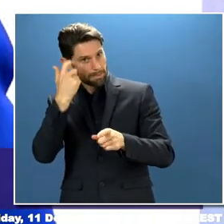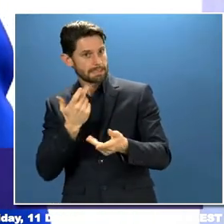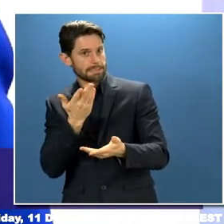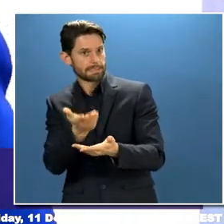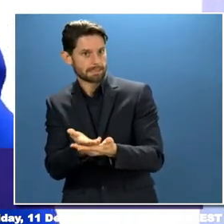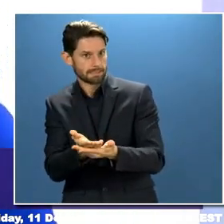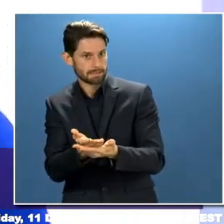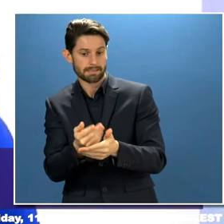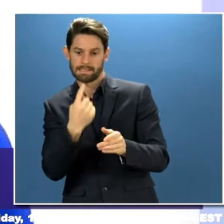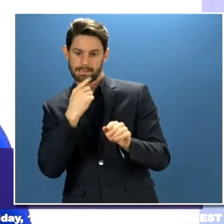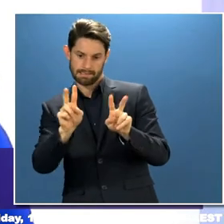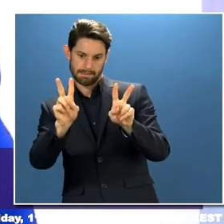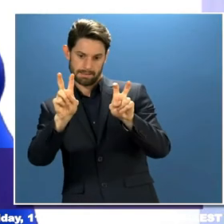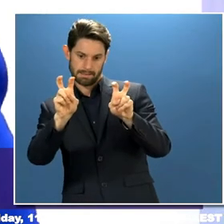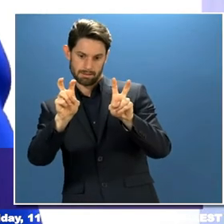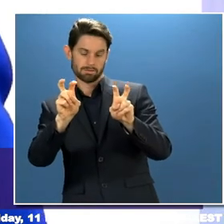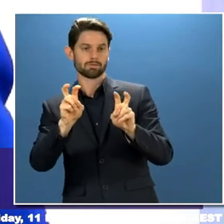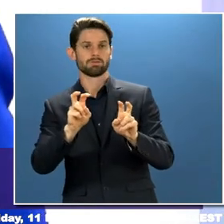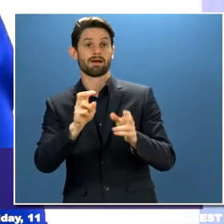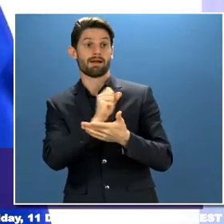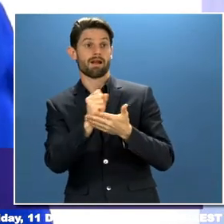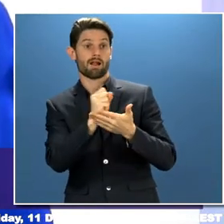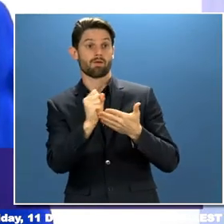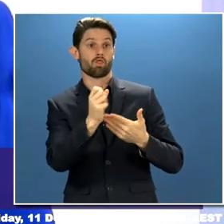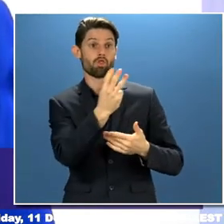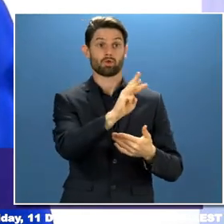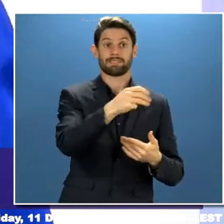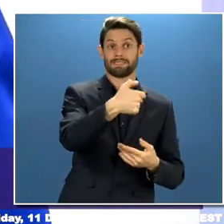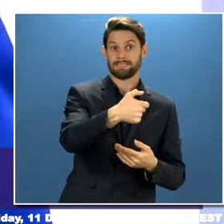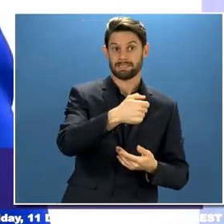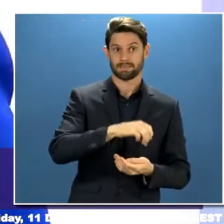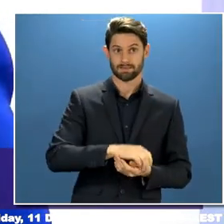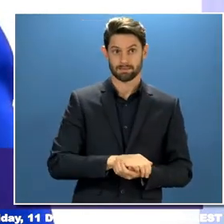it has a heading "Recommendations", number 36. Yes, 36.